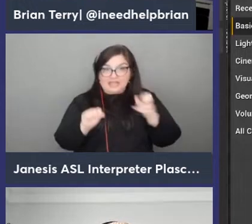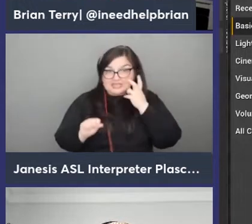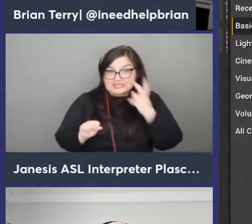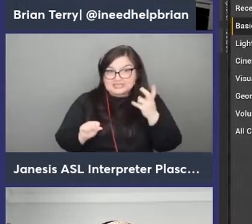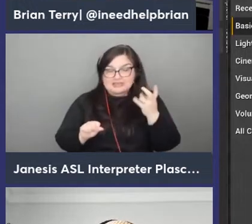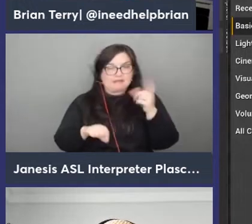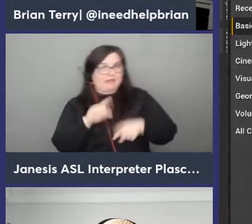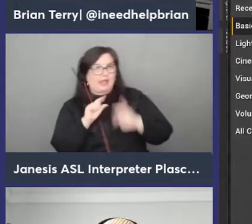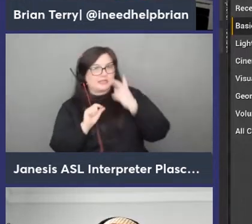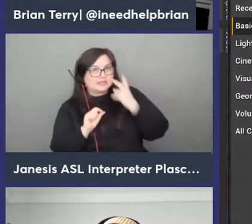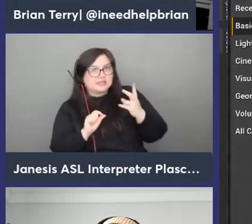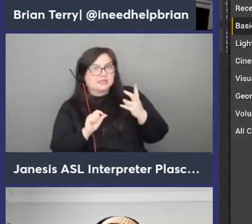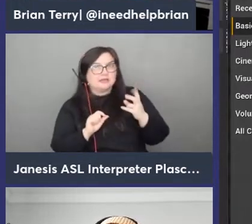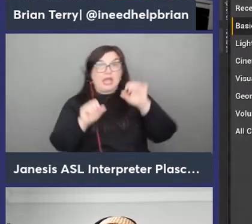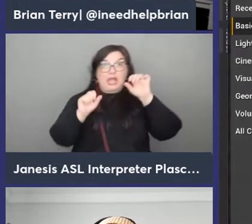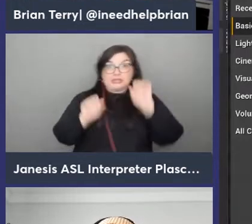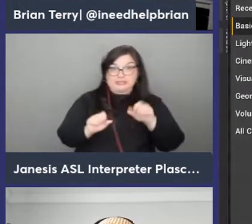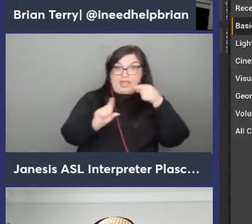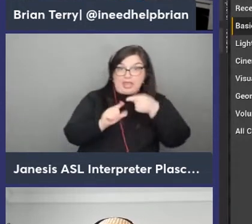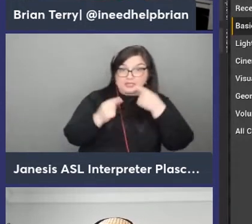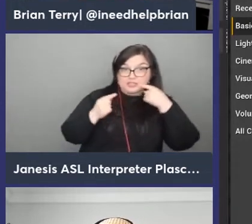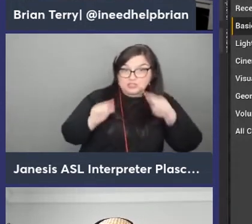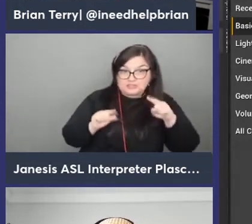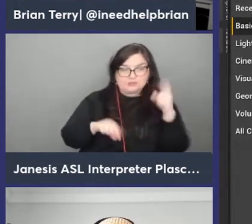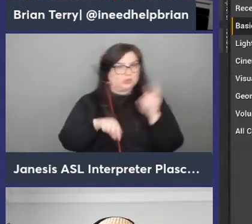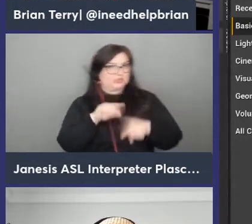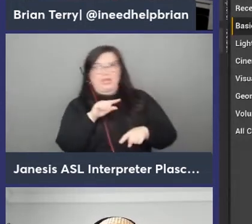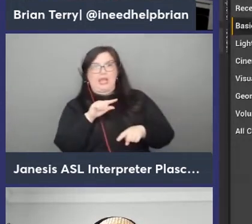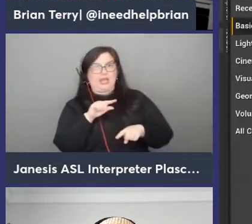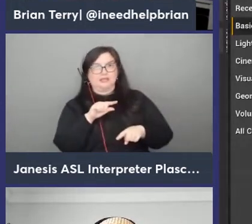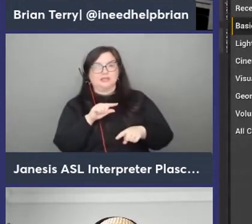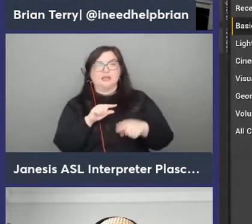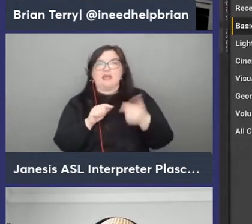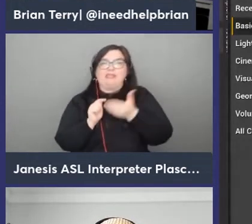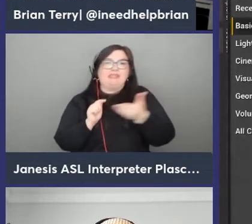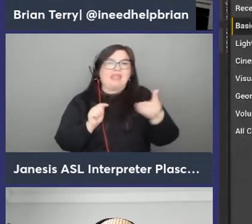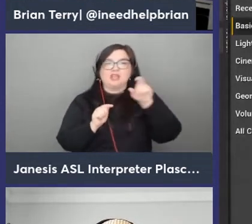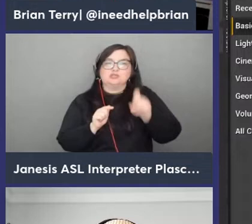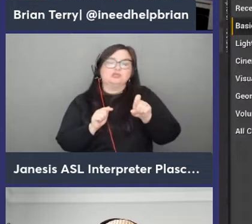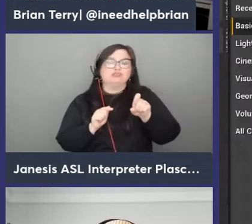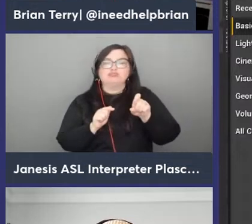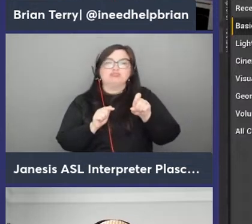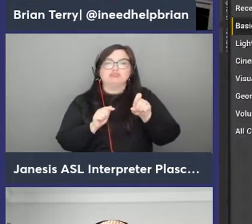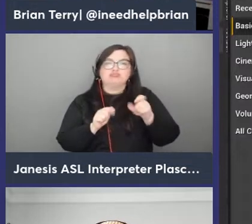Can it be achieved, can it not be achieved, can it not be achieved at things that you have deprecated? Sort order, kind of like whatever you see near